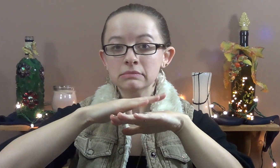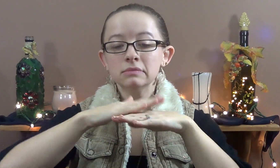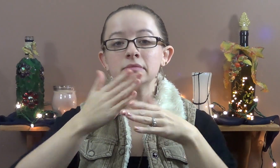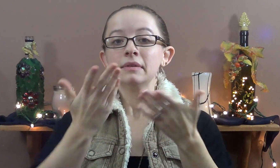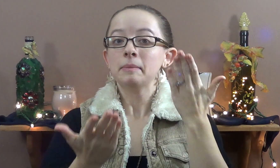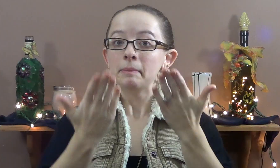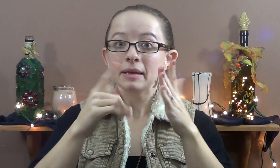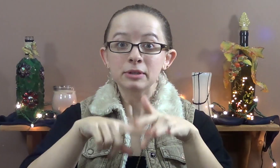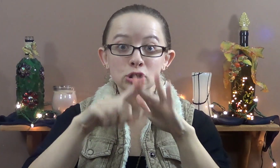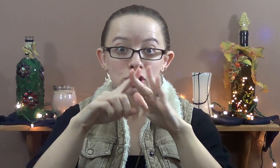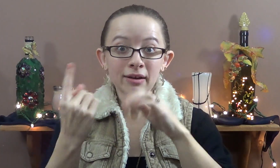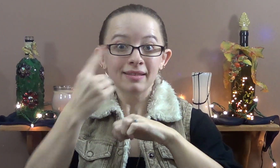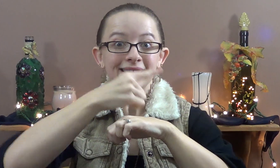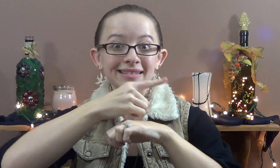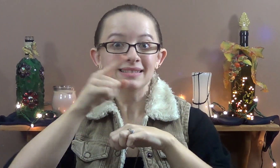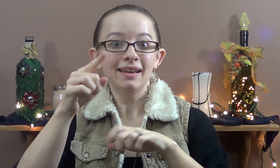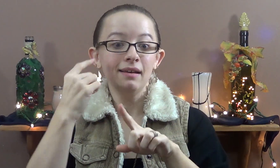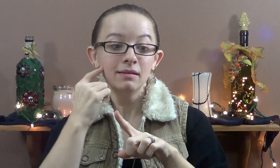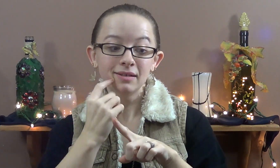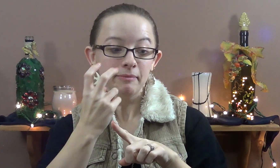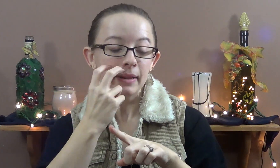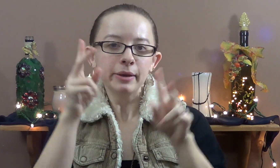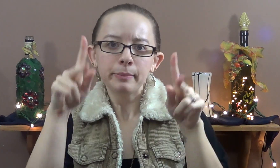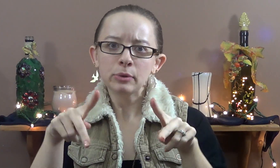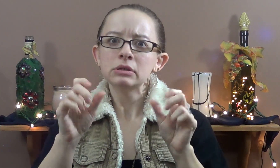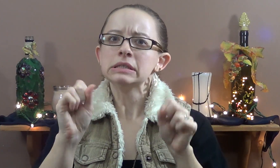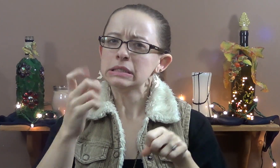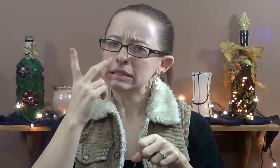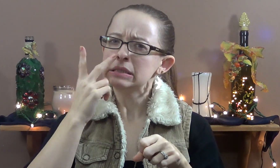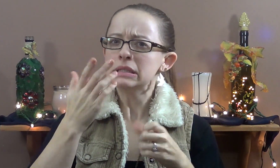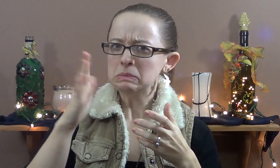So just kind of warn you, at the beginning of the day somebody who is